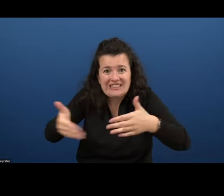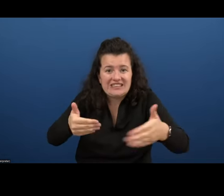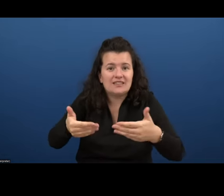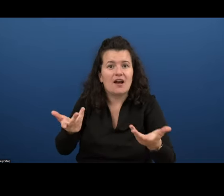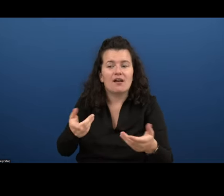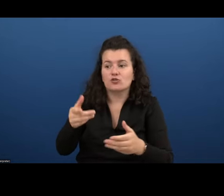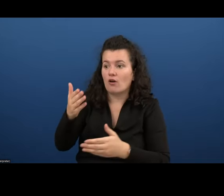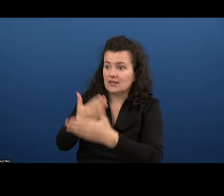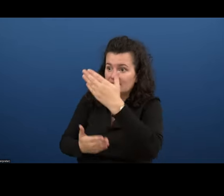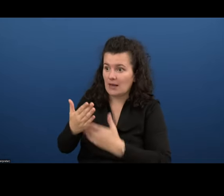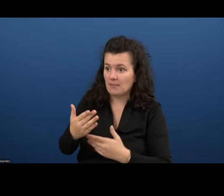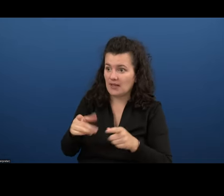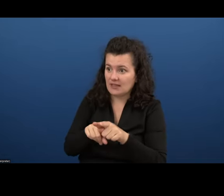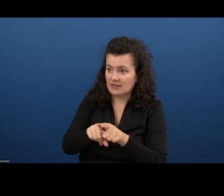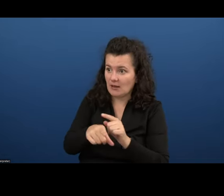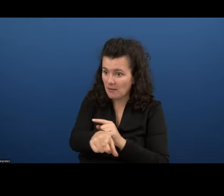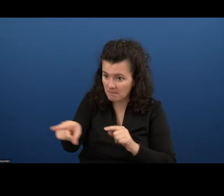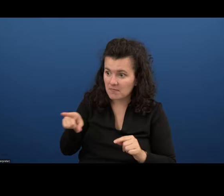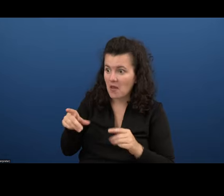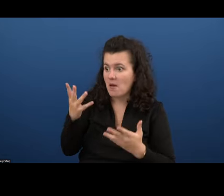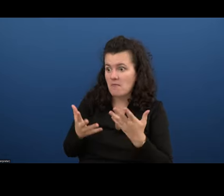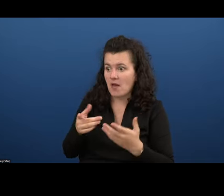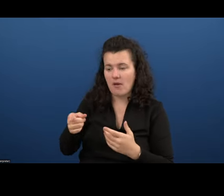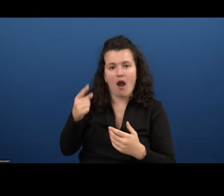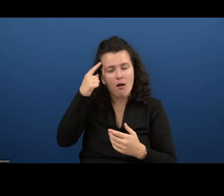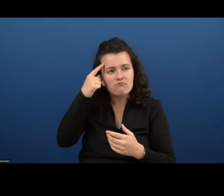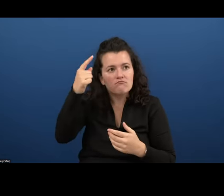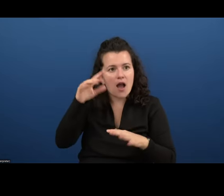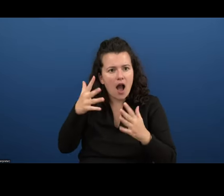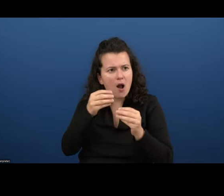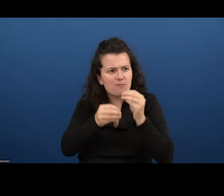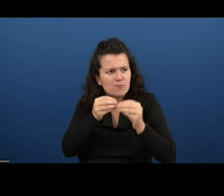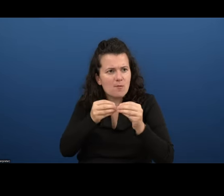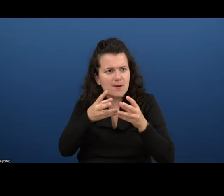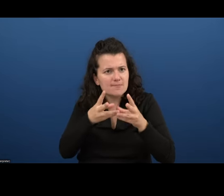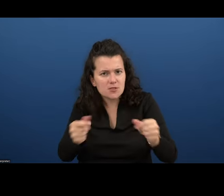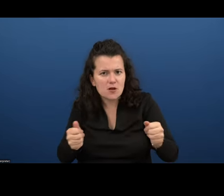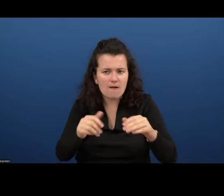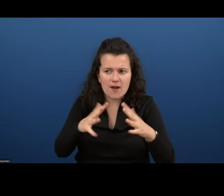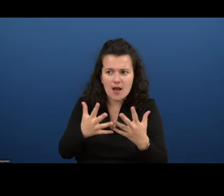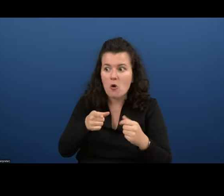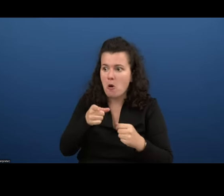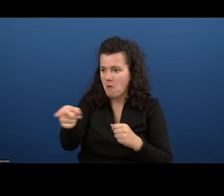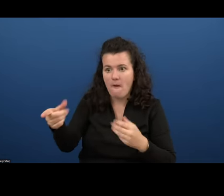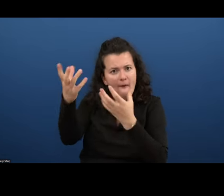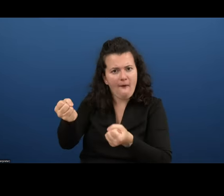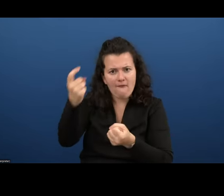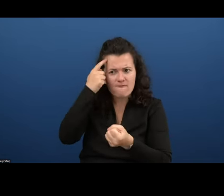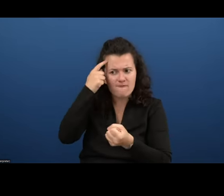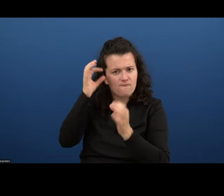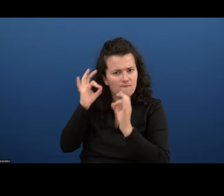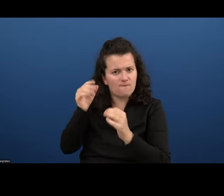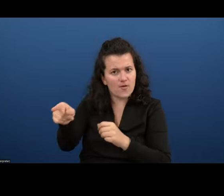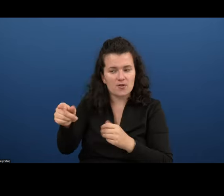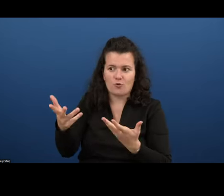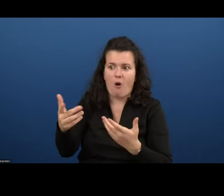14:32:42 problem solving, that our organizations desperately need so we see it as a strategic